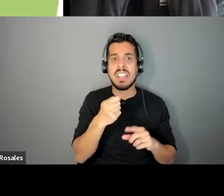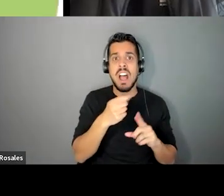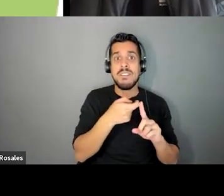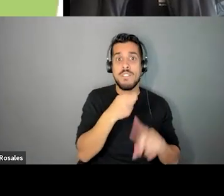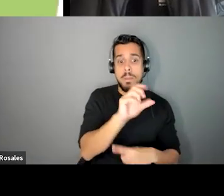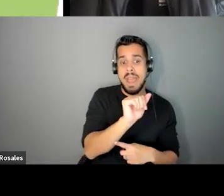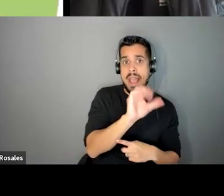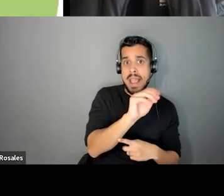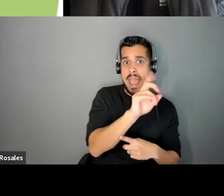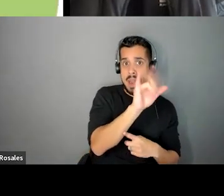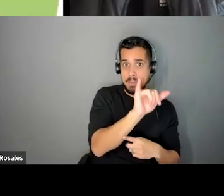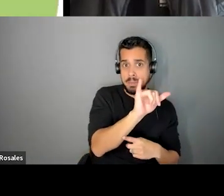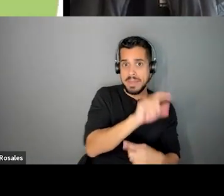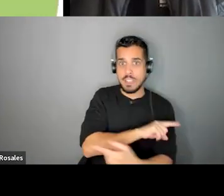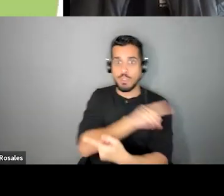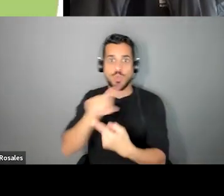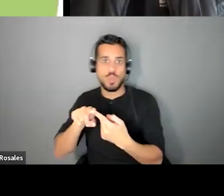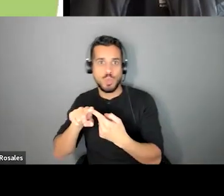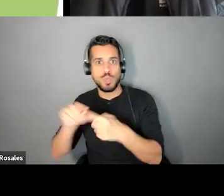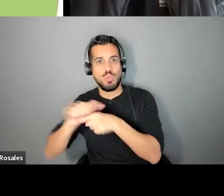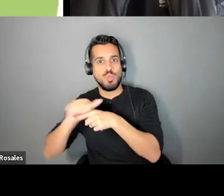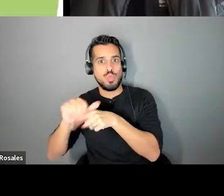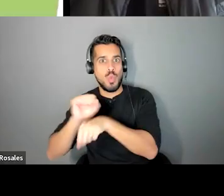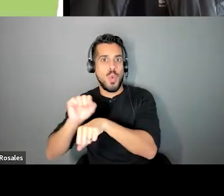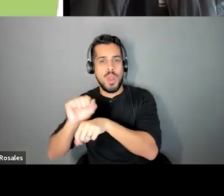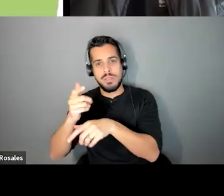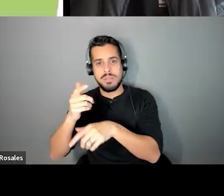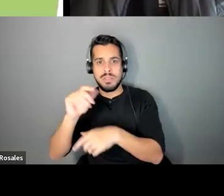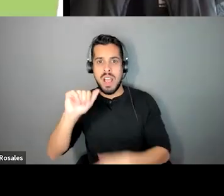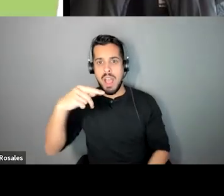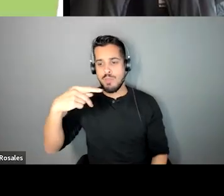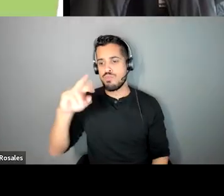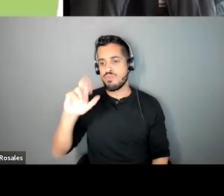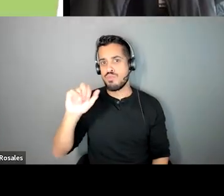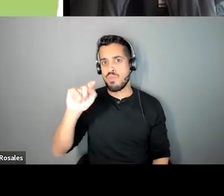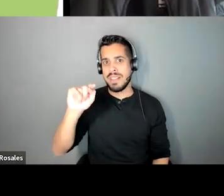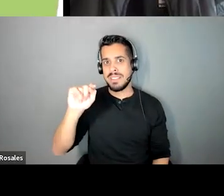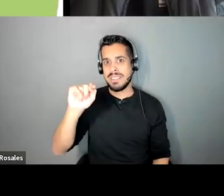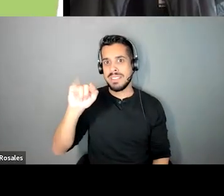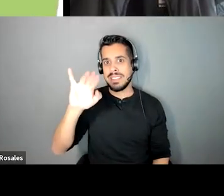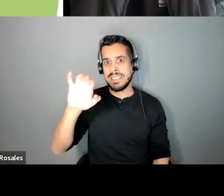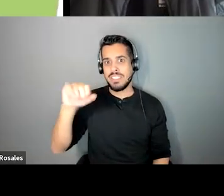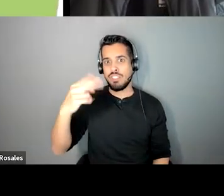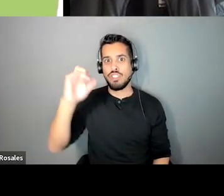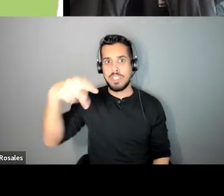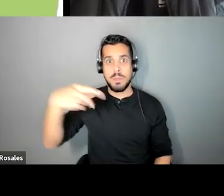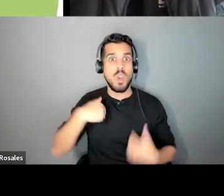And we-- we have the only national registered apprenticeship program in the country for people with disabilities.